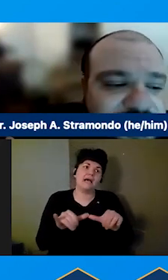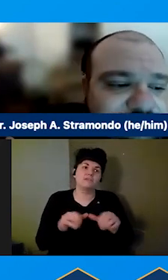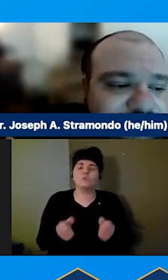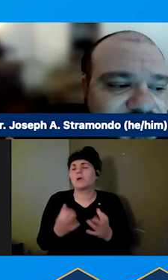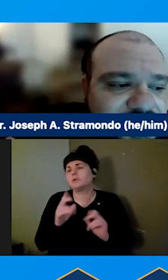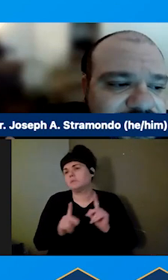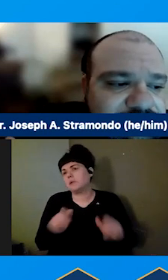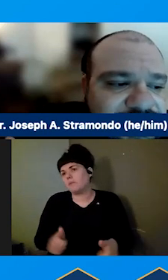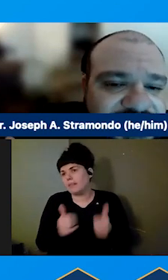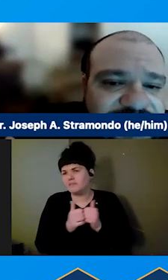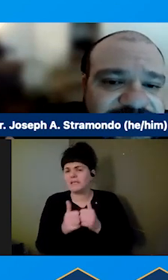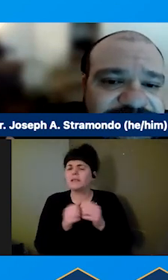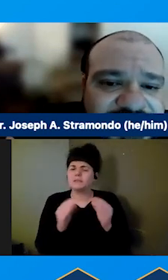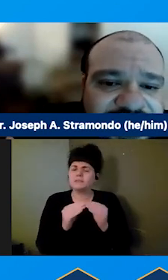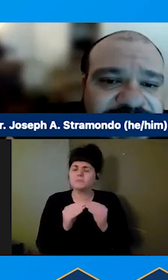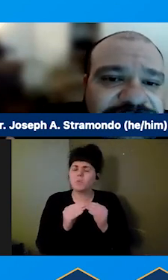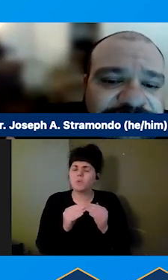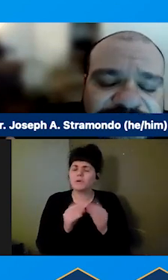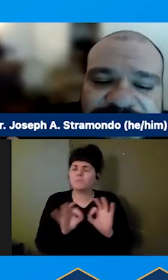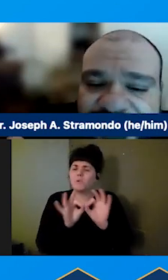people that live together. But